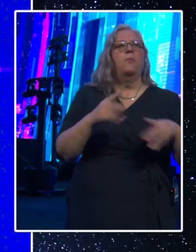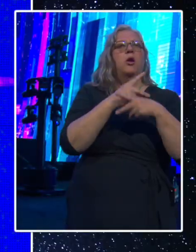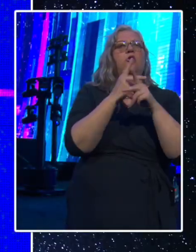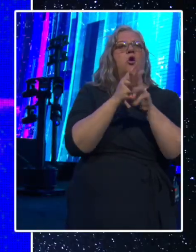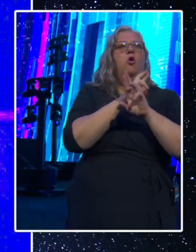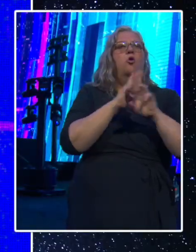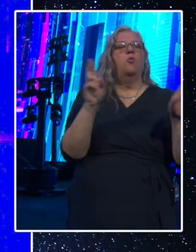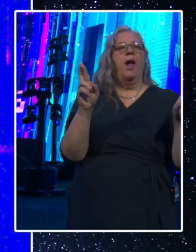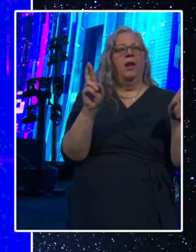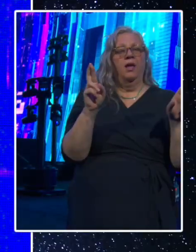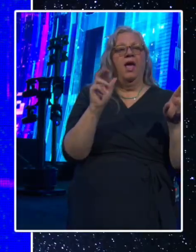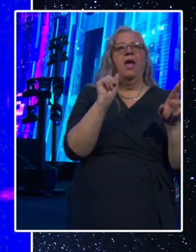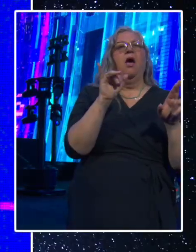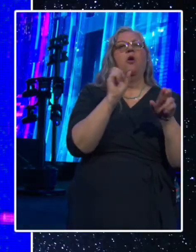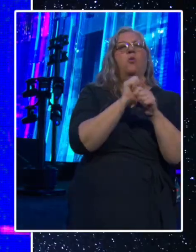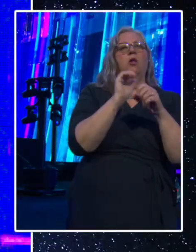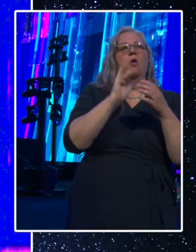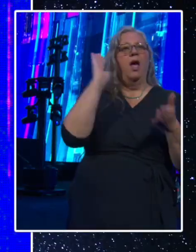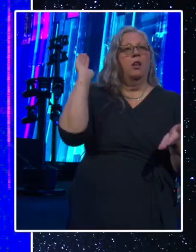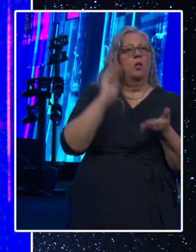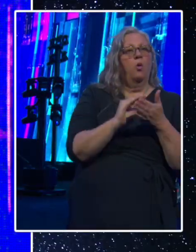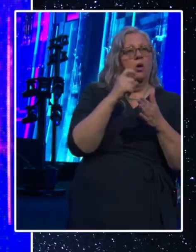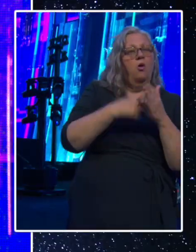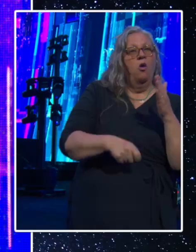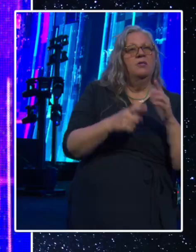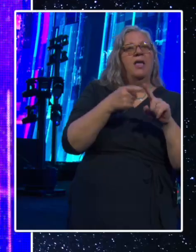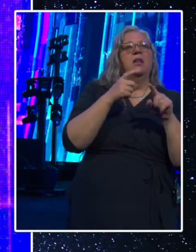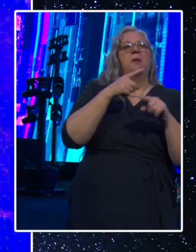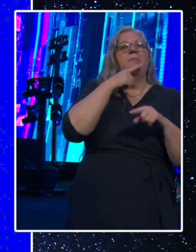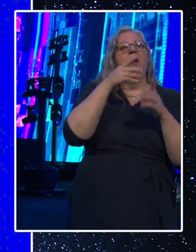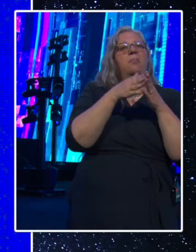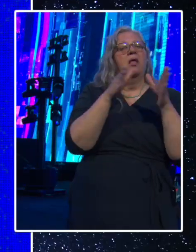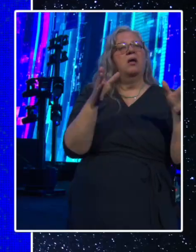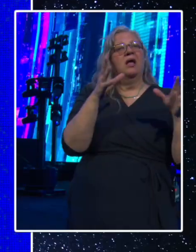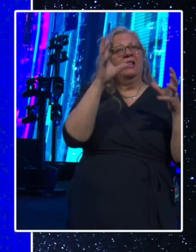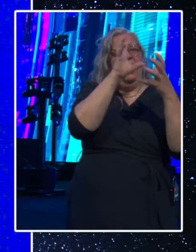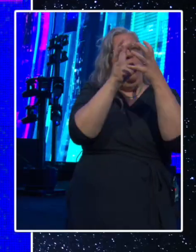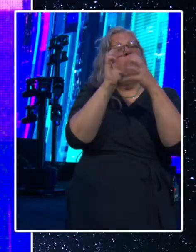you can deploy a production-ready AI workload at a lower cost than the public cloud